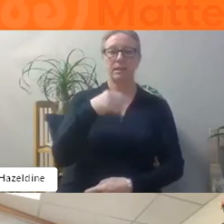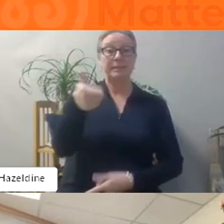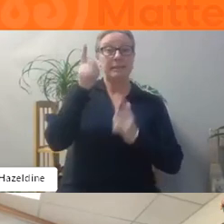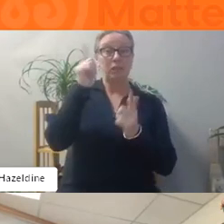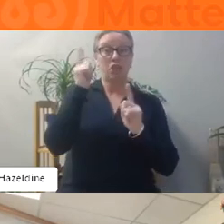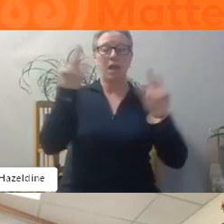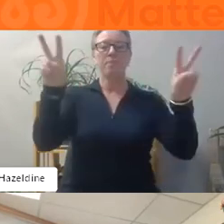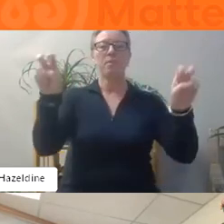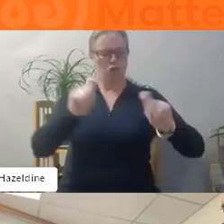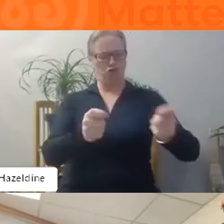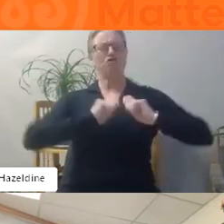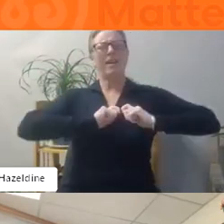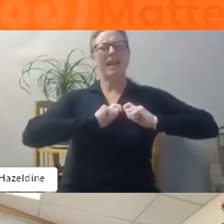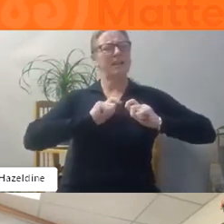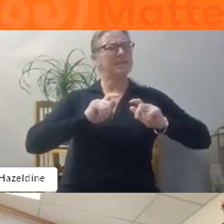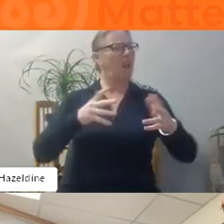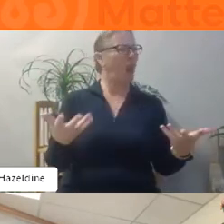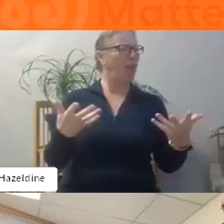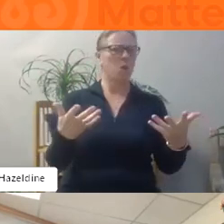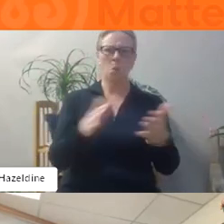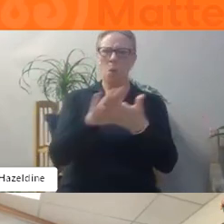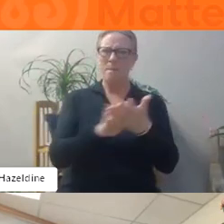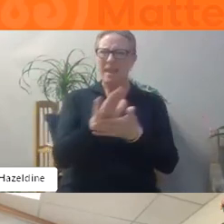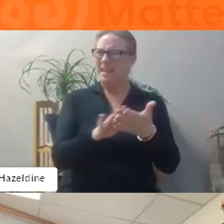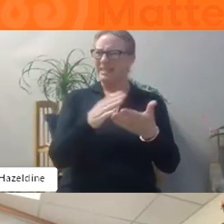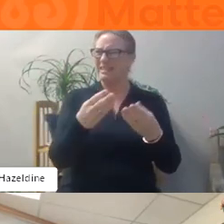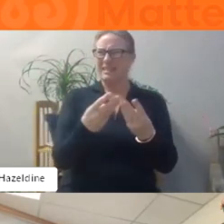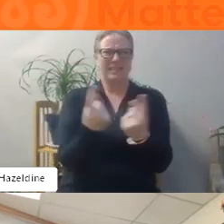"treats us like we kind of mean something to her and makes me feel